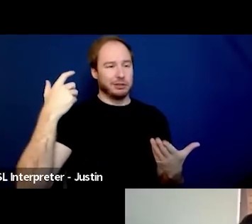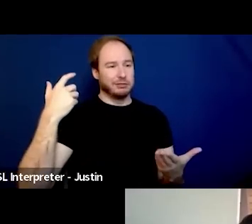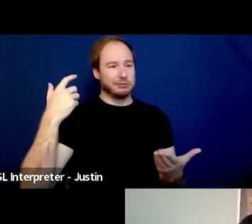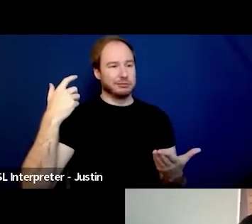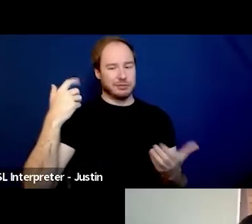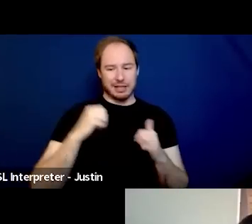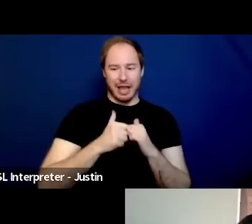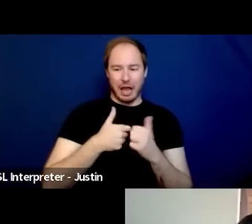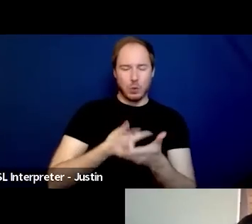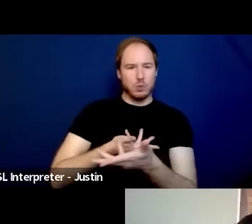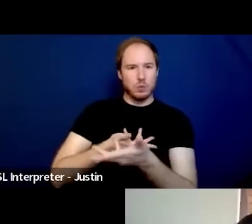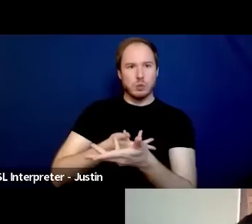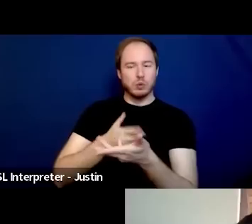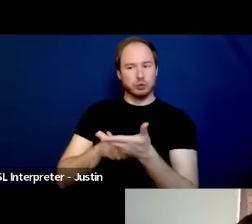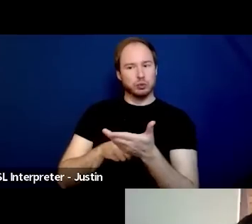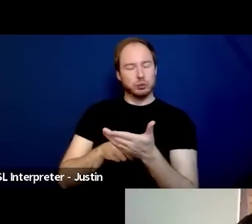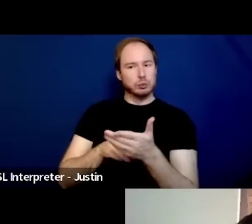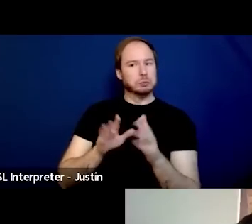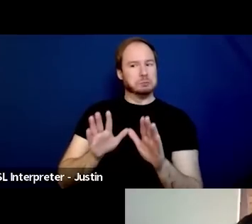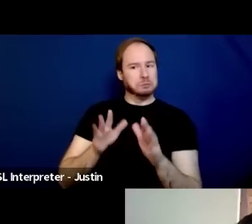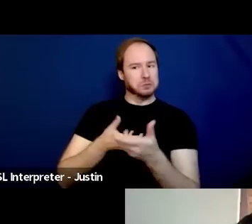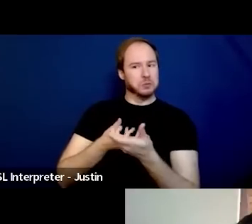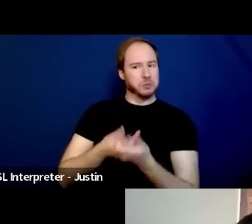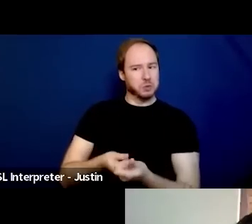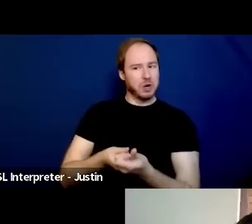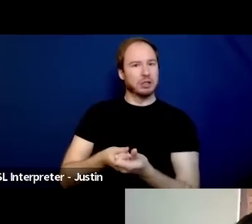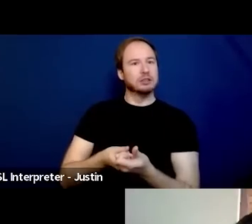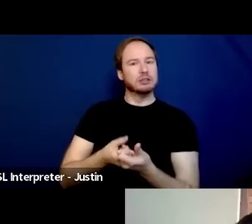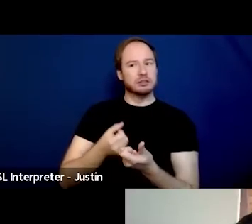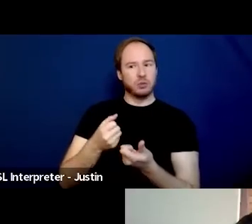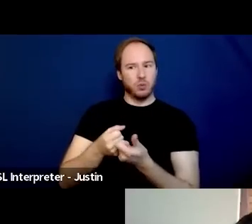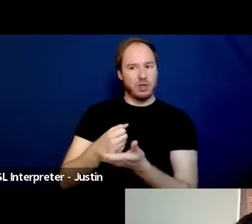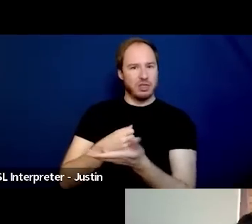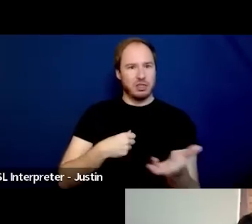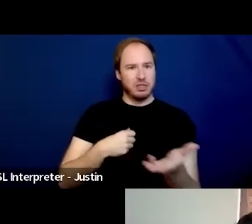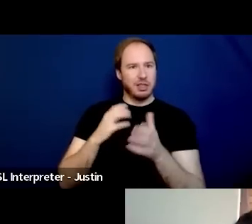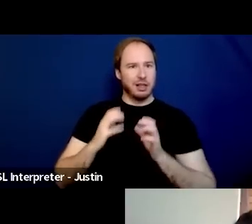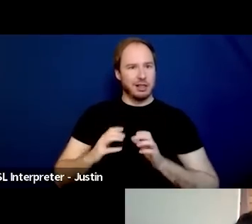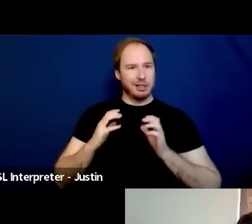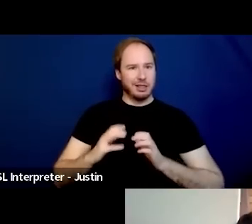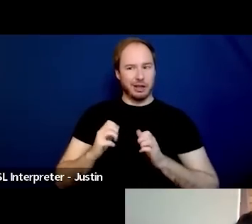How do we work to develop trust in the system among clients who have lost trust